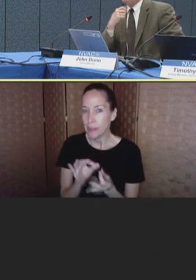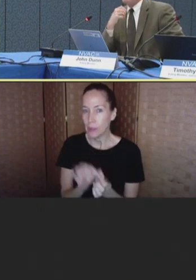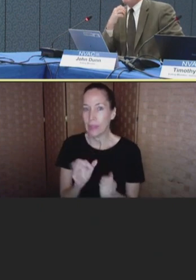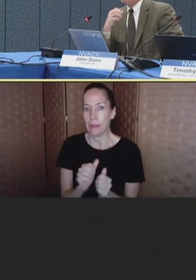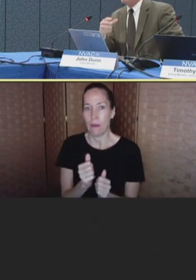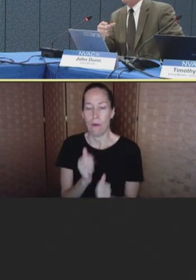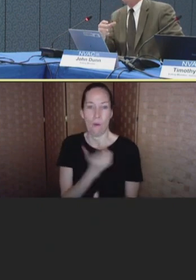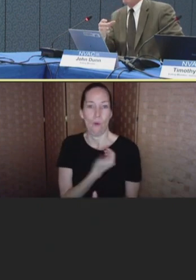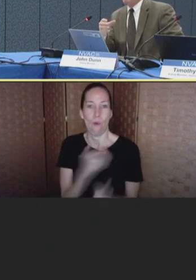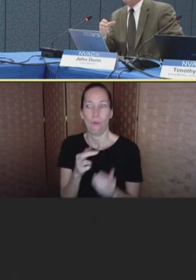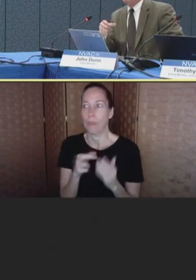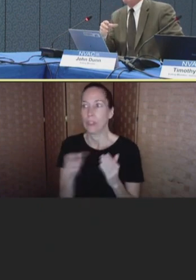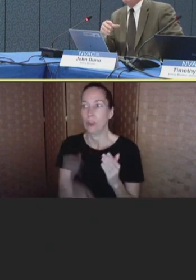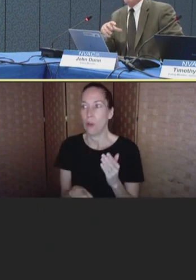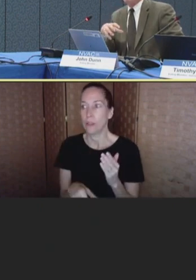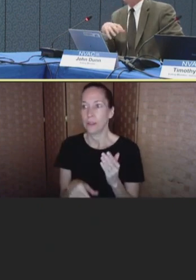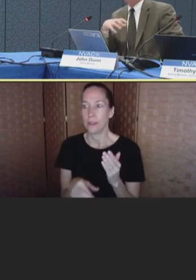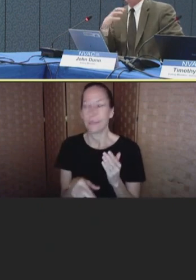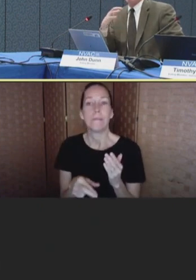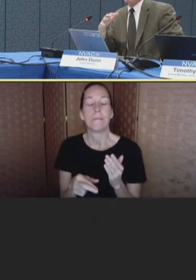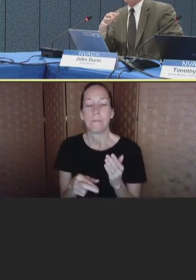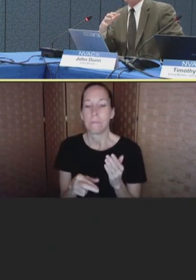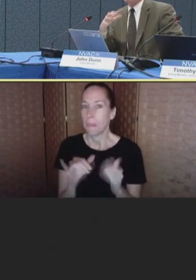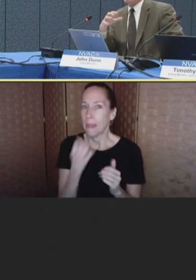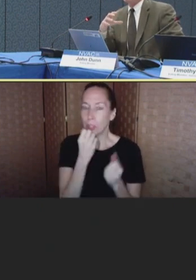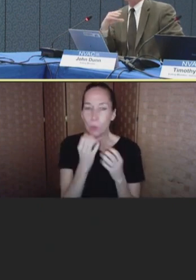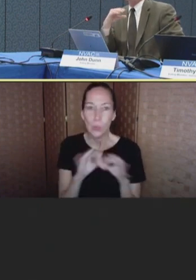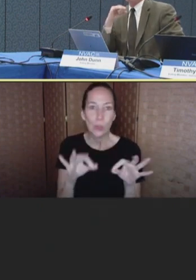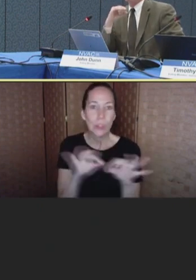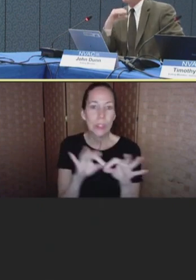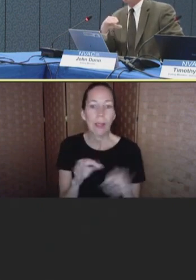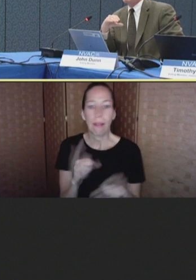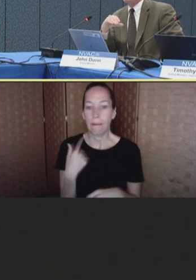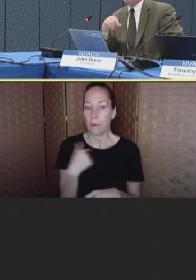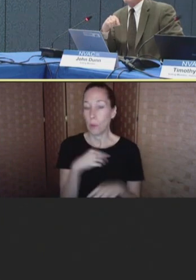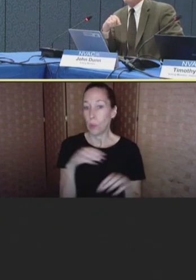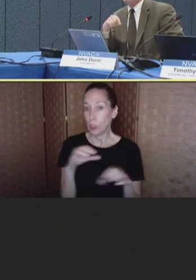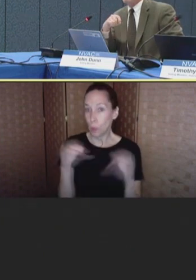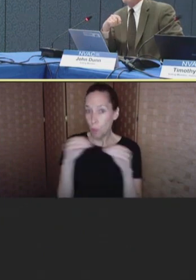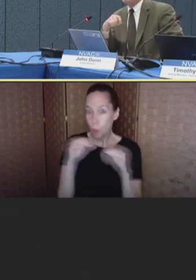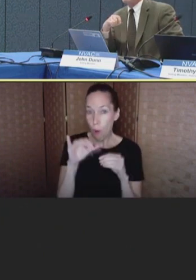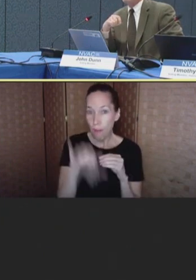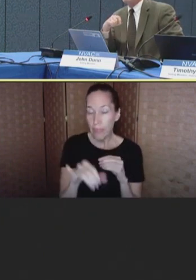And as we do more of -- as we do more of this and get better and better at looking at safety,